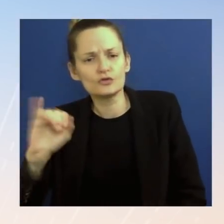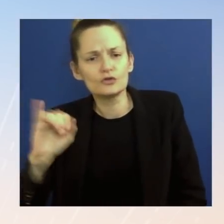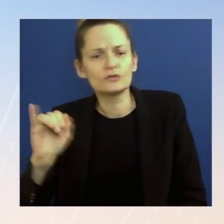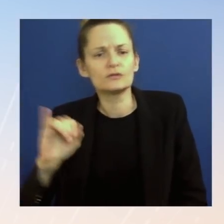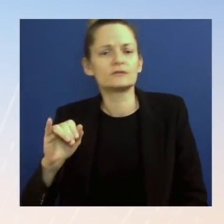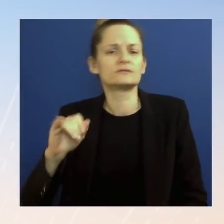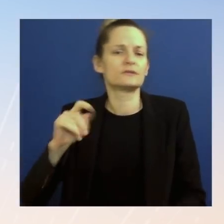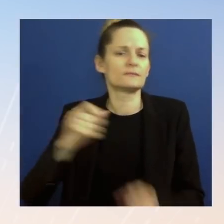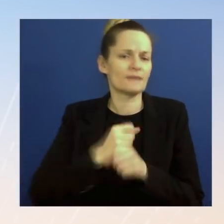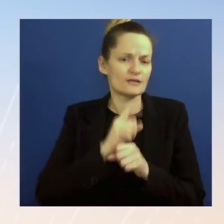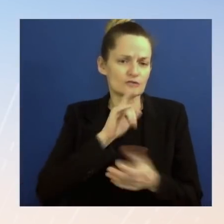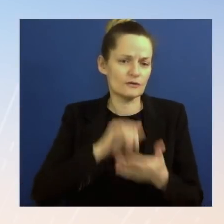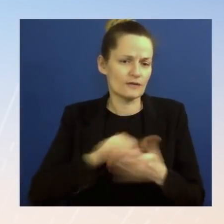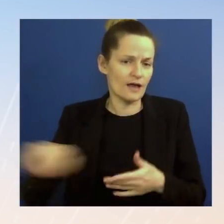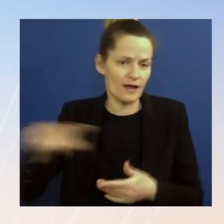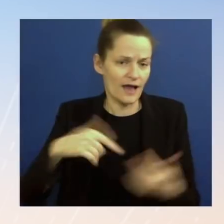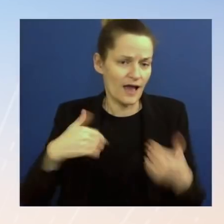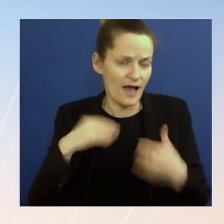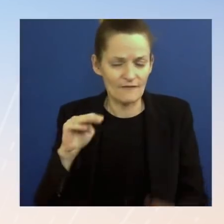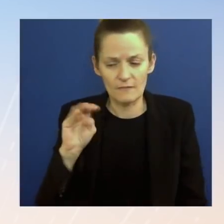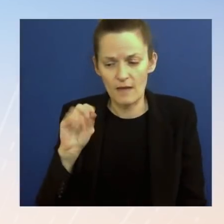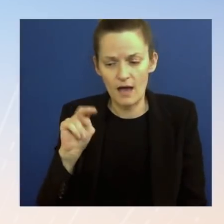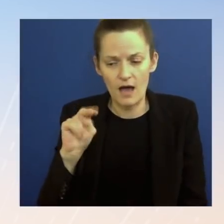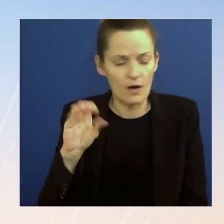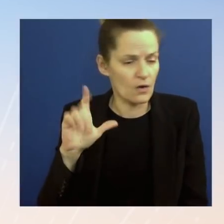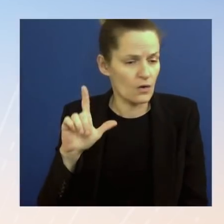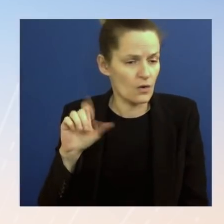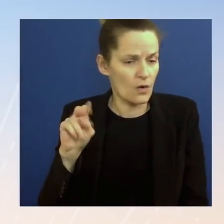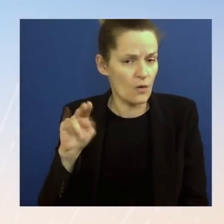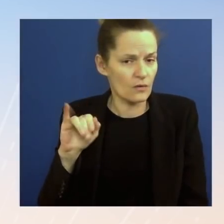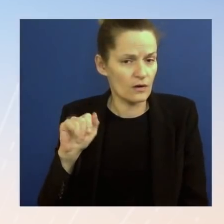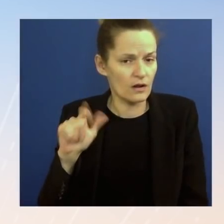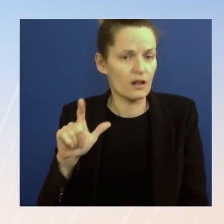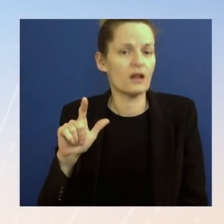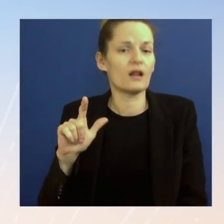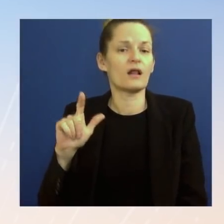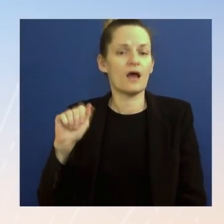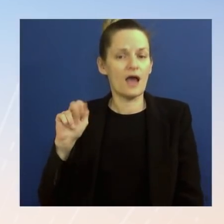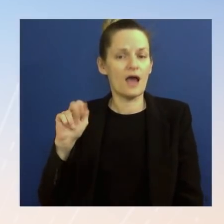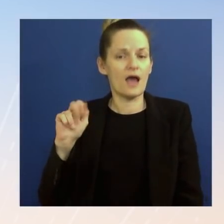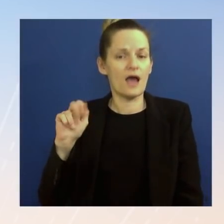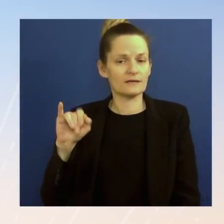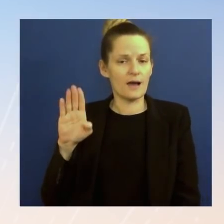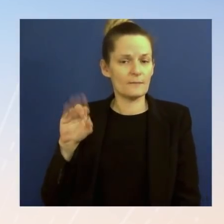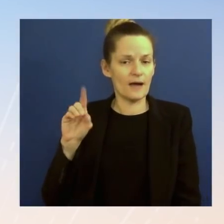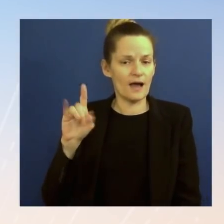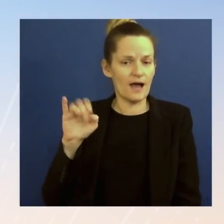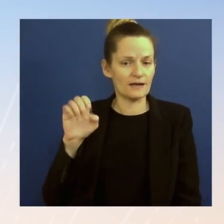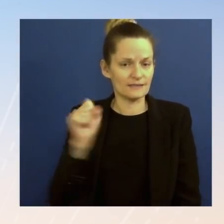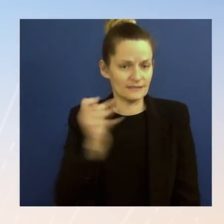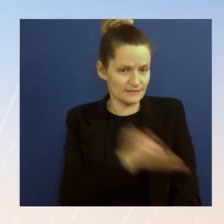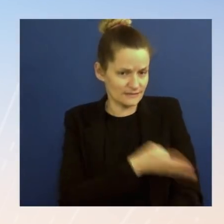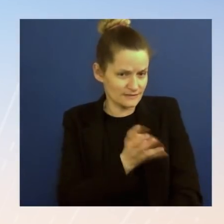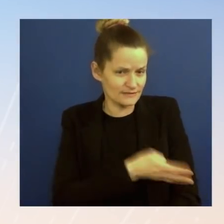could abruptly end or need to be pared back. And that could impact how we are able to respond to any variant, of course.